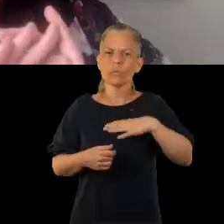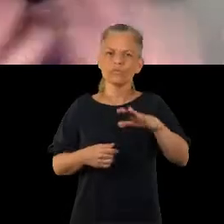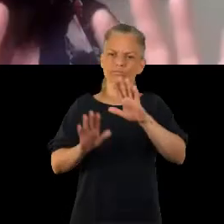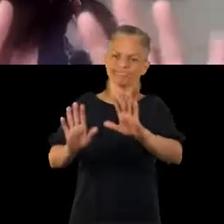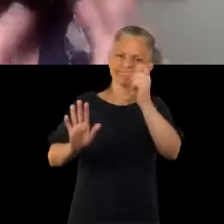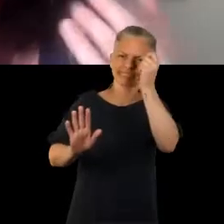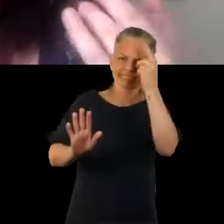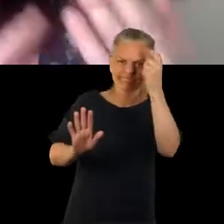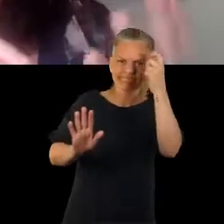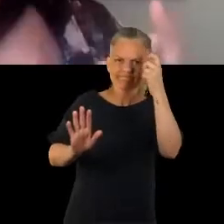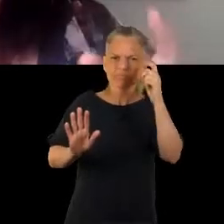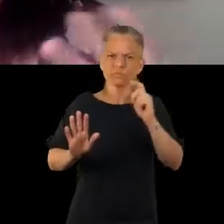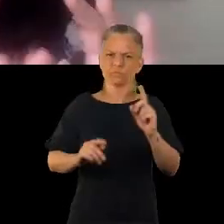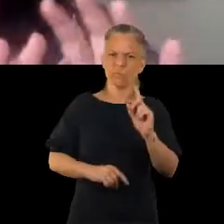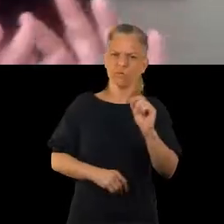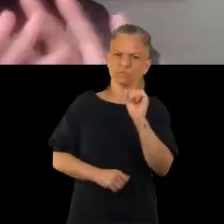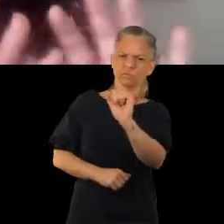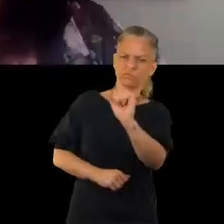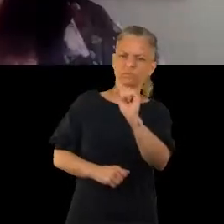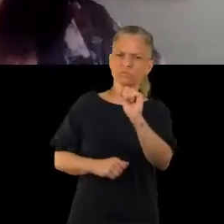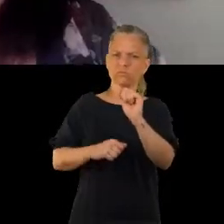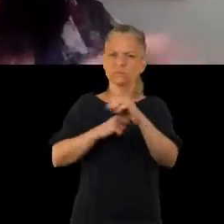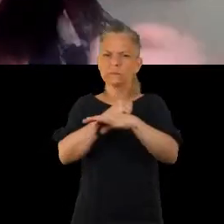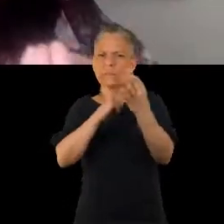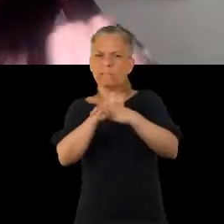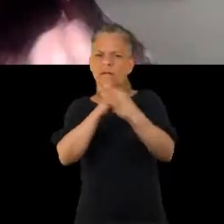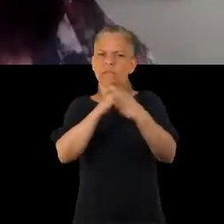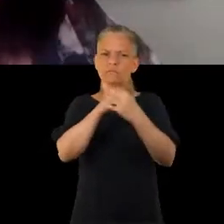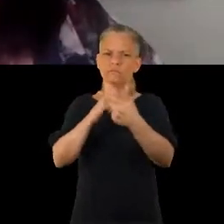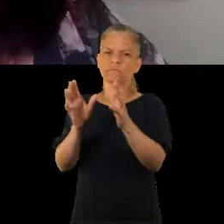you’re seen as a peer support worker. And that actually we can really pull some skill out of